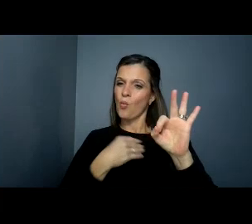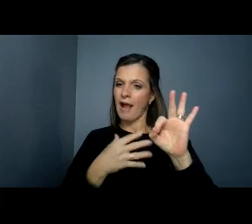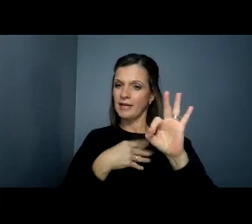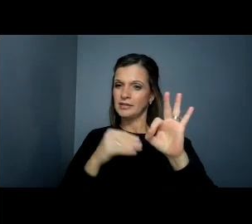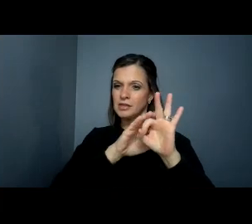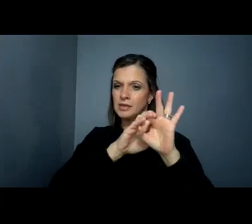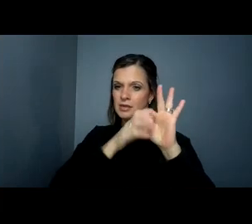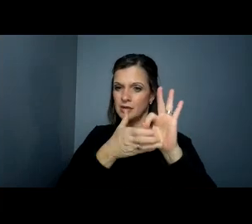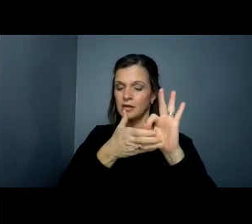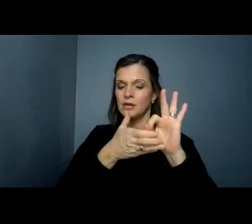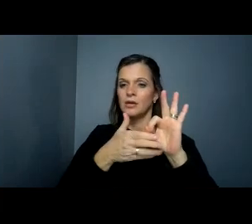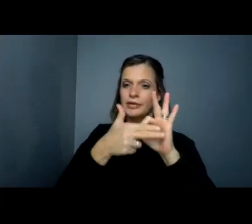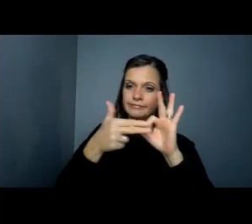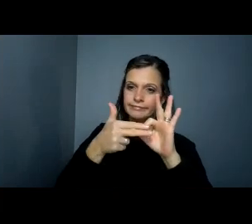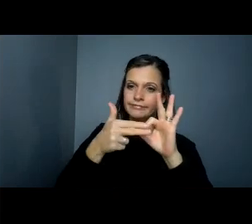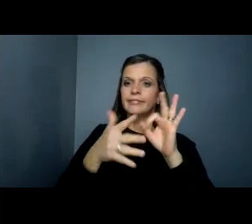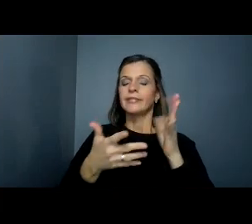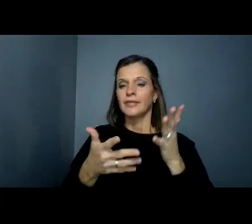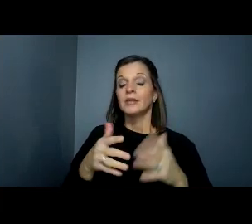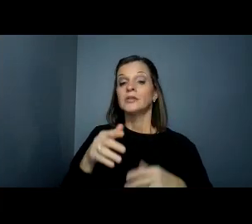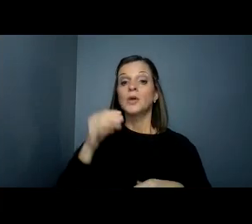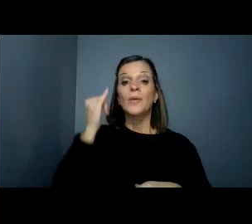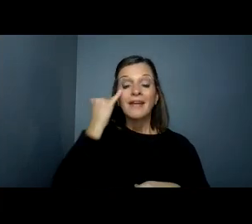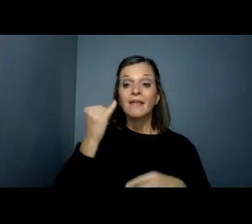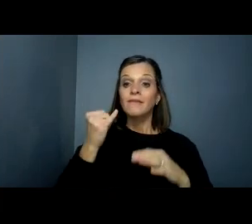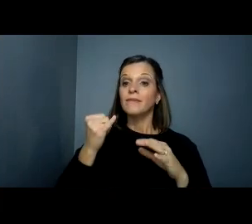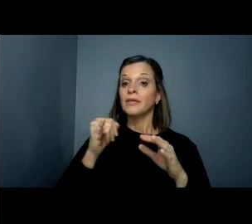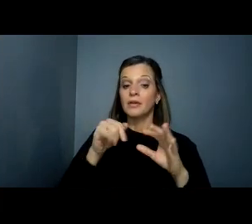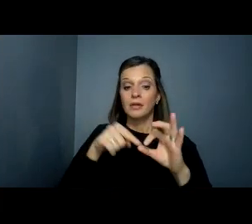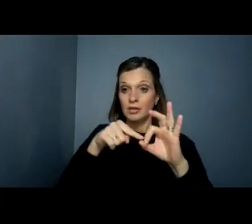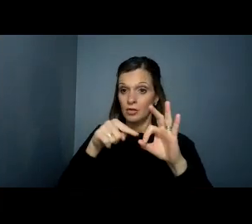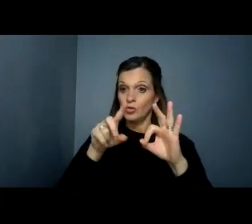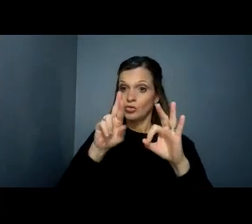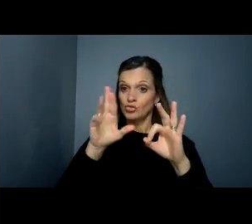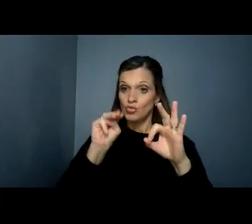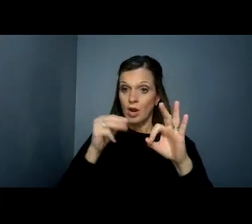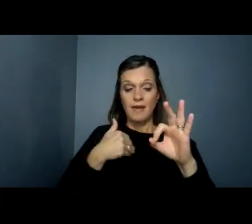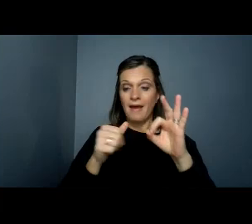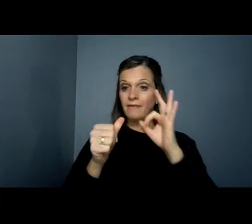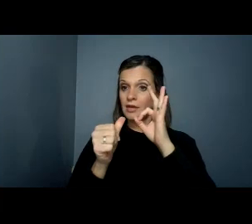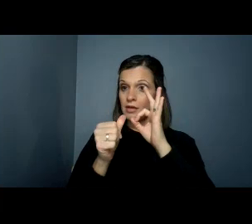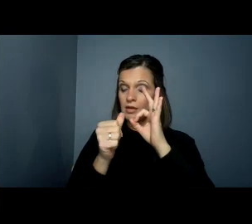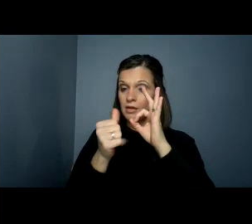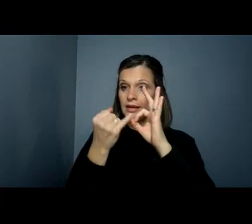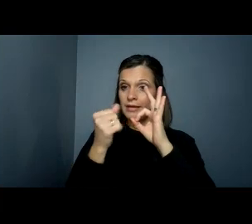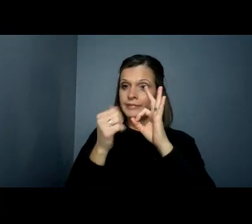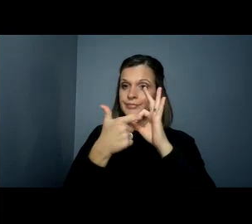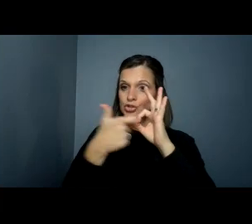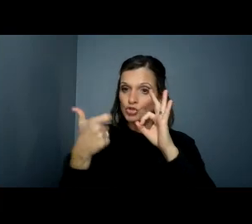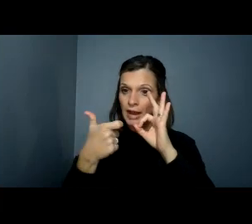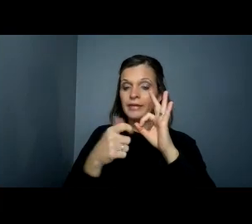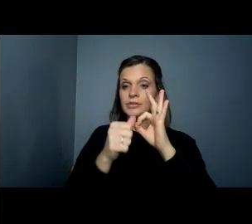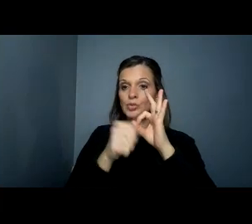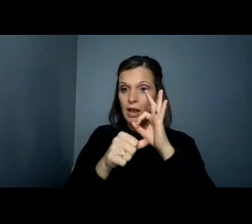a slice in the drum and you stick the tube in. Those cuts and some people have tubes 456 times going up. So guess what?